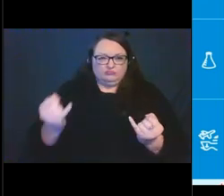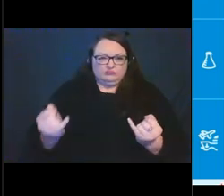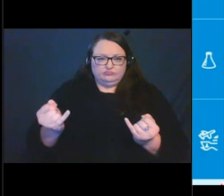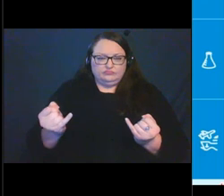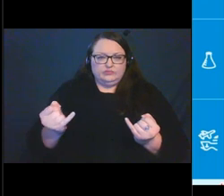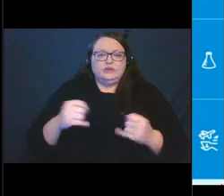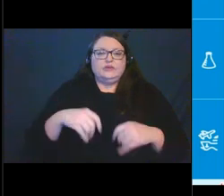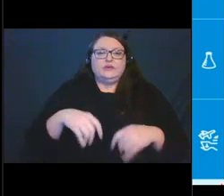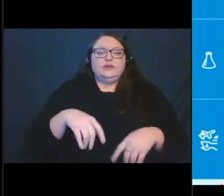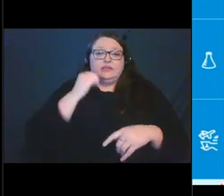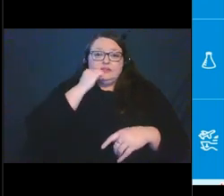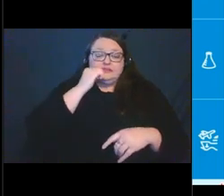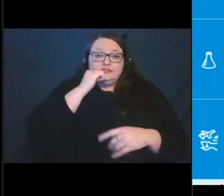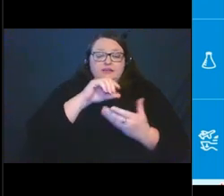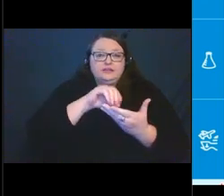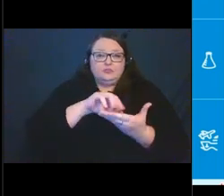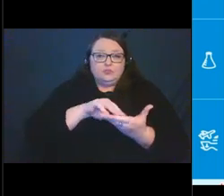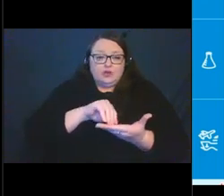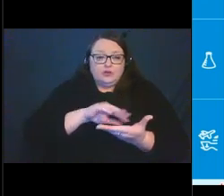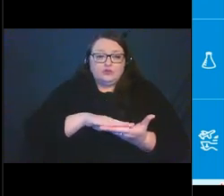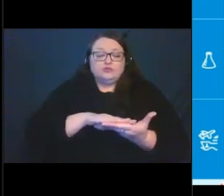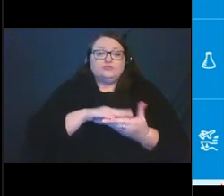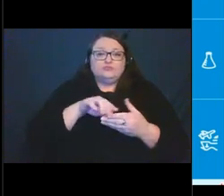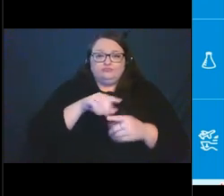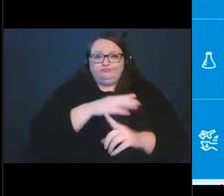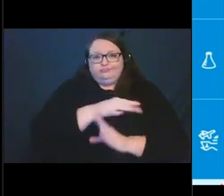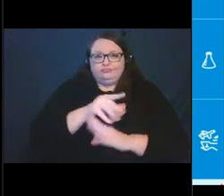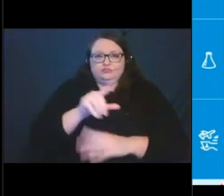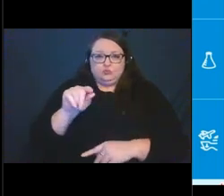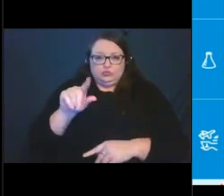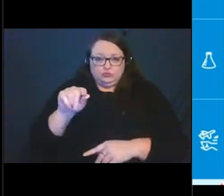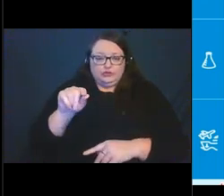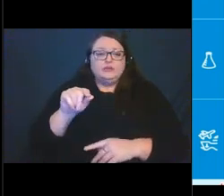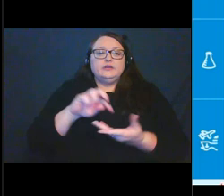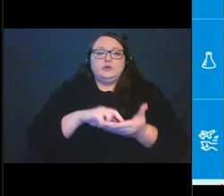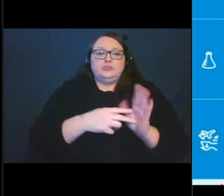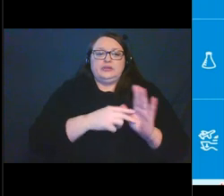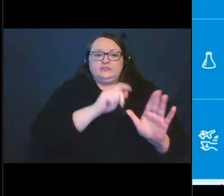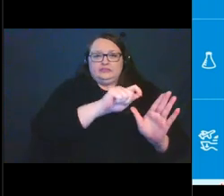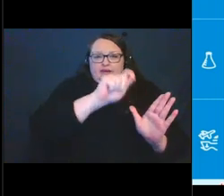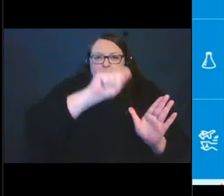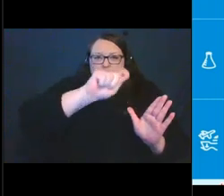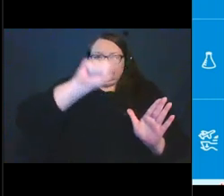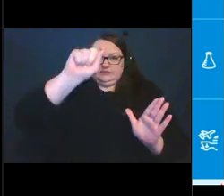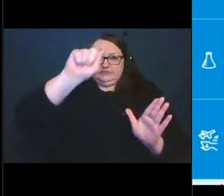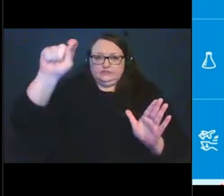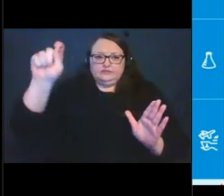period of record through 2020 are represented by the dots. The thin gray line is a smooth